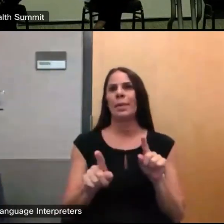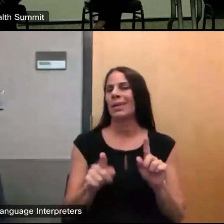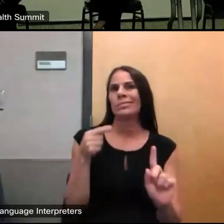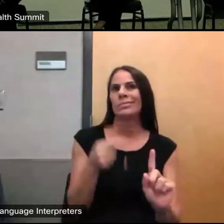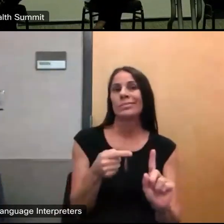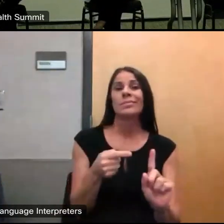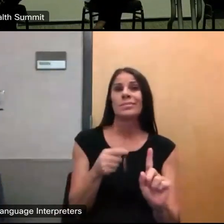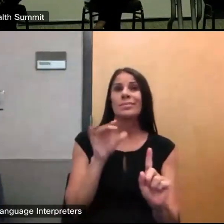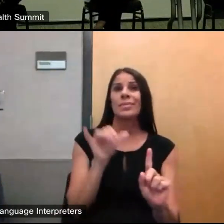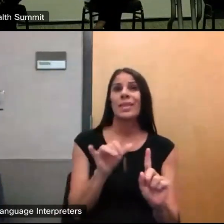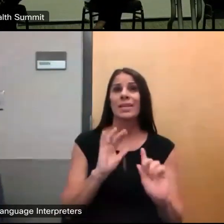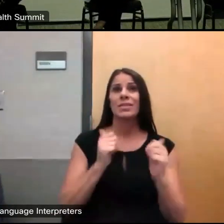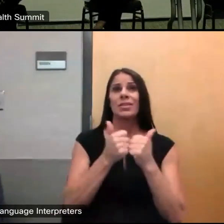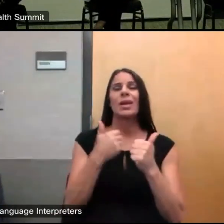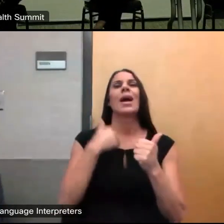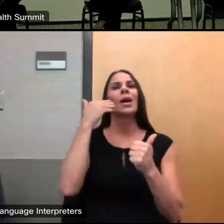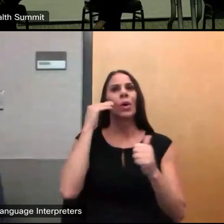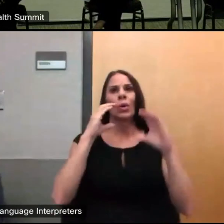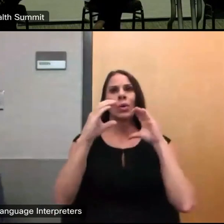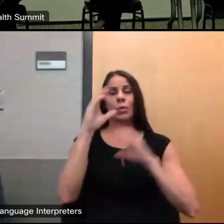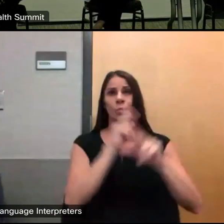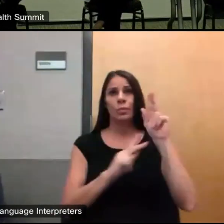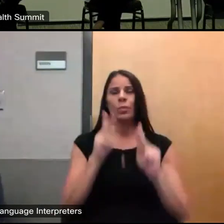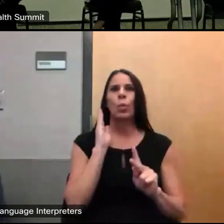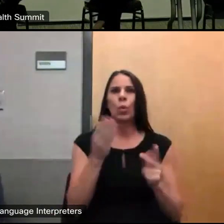And I know our comms folks would try to do that distillation for us.